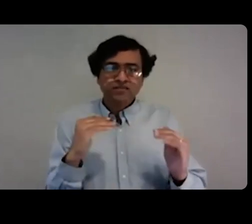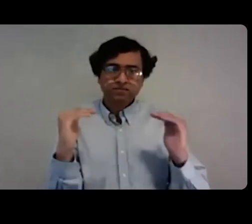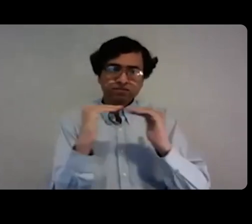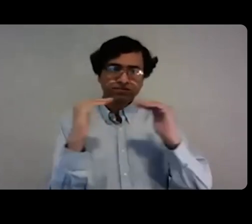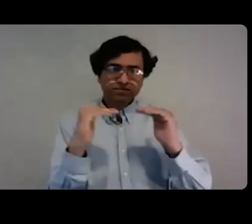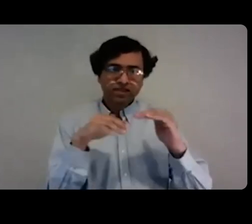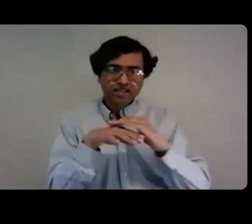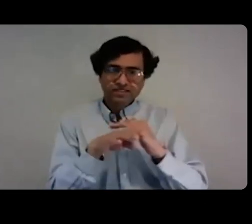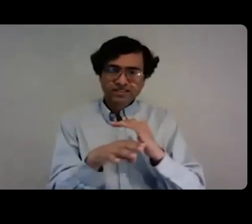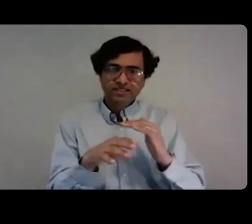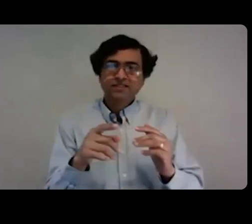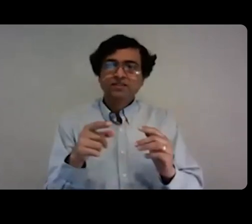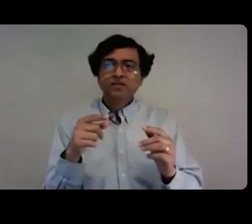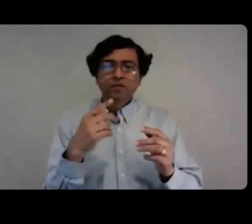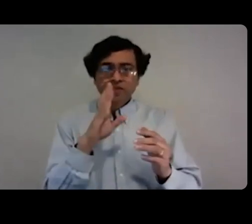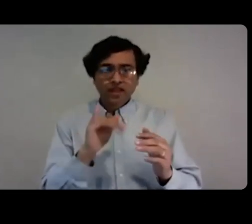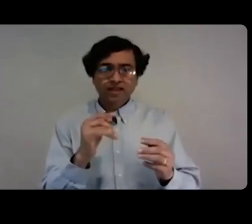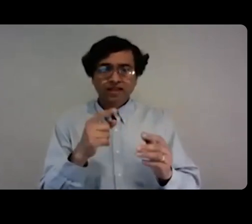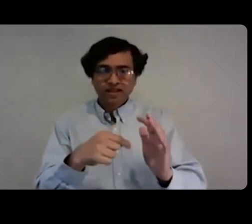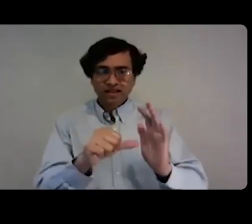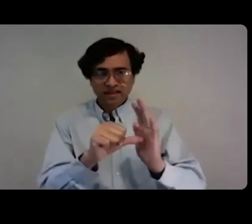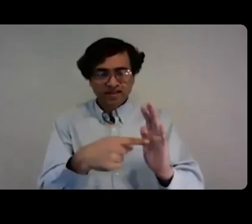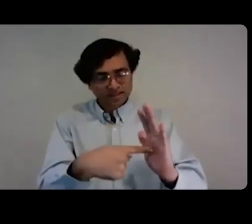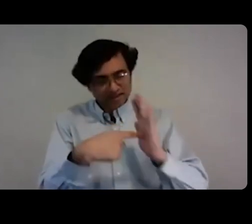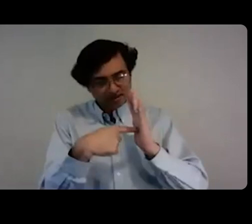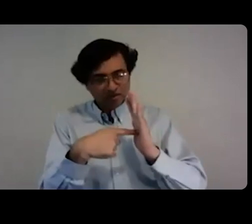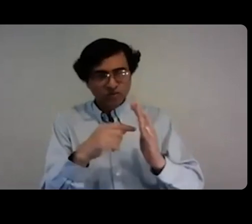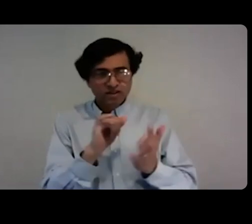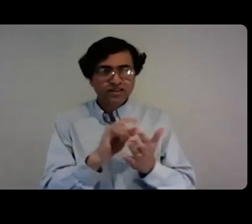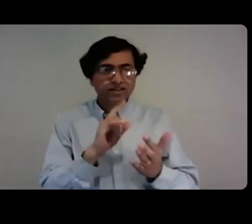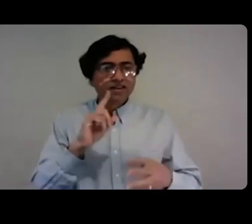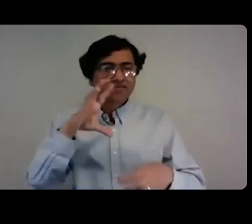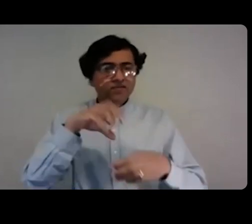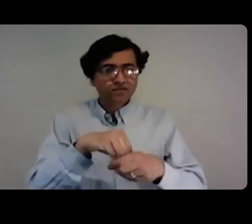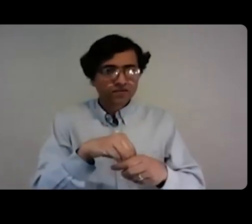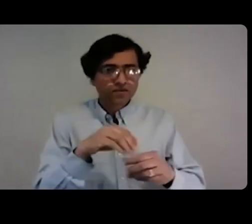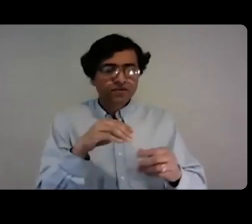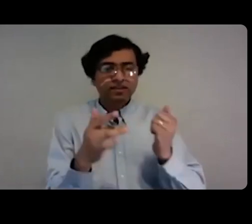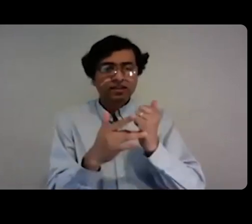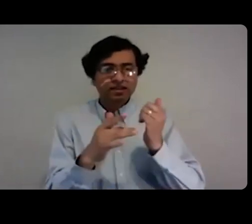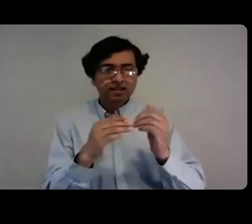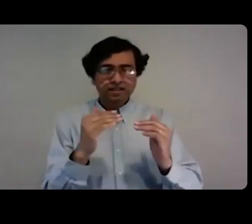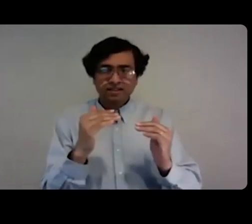people lost access for a while, but are getting closer now to equal access by having